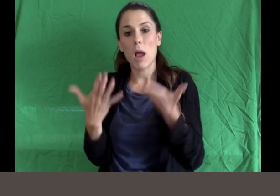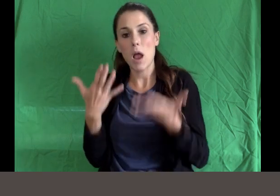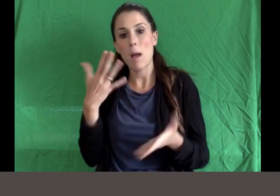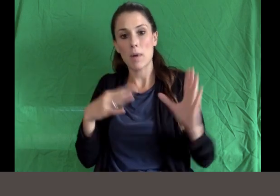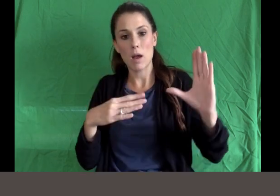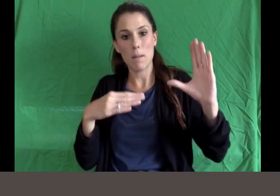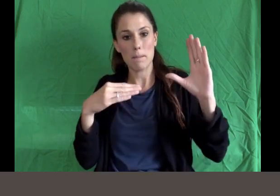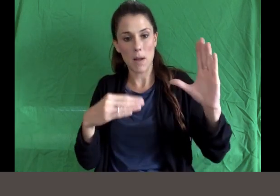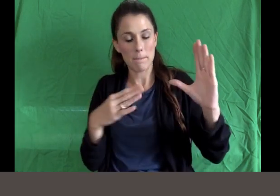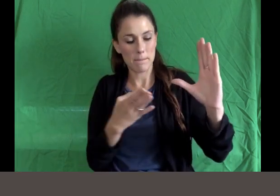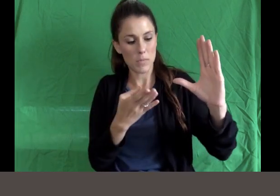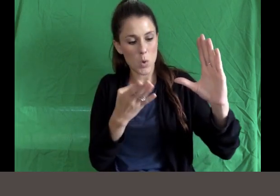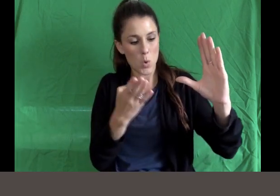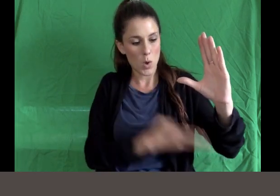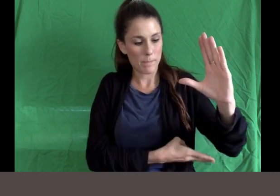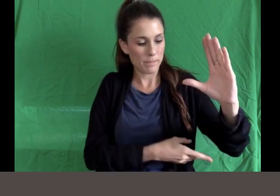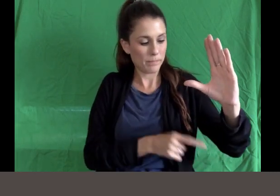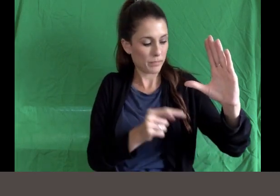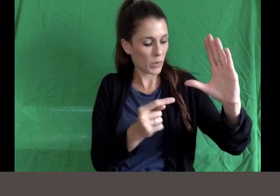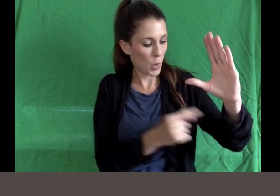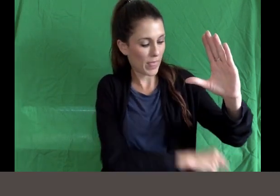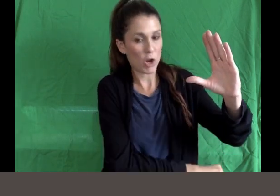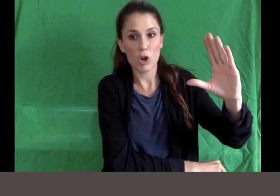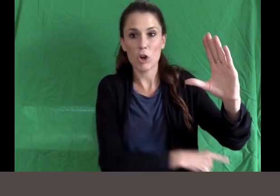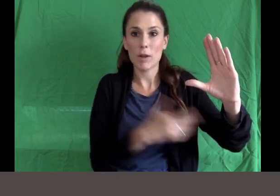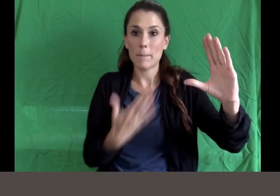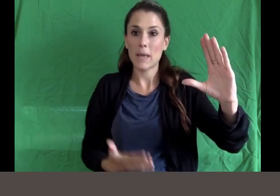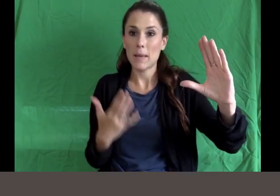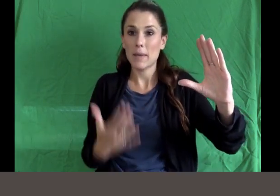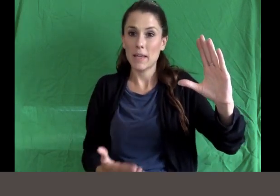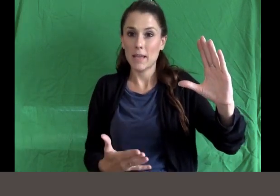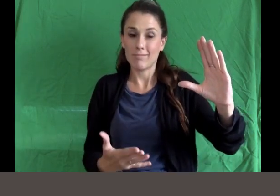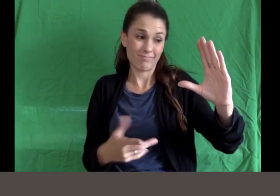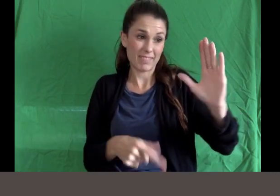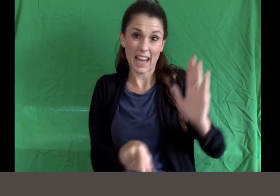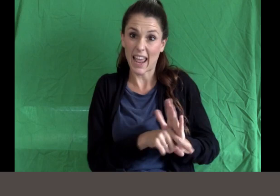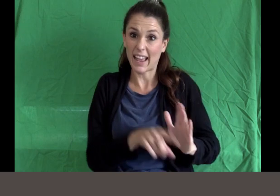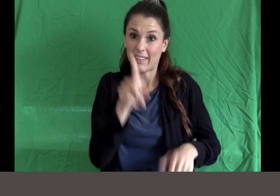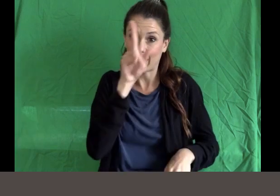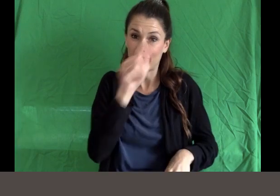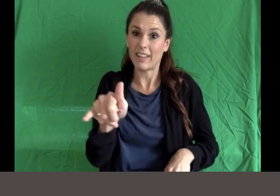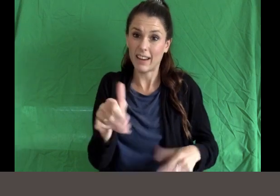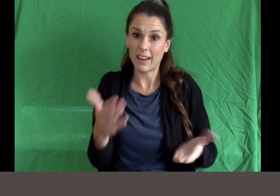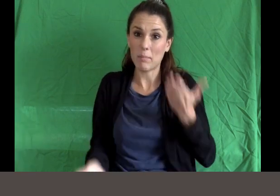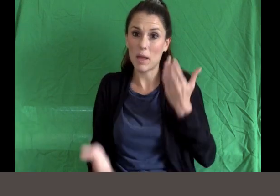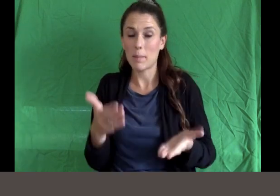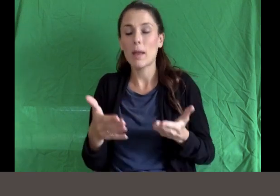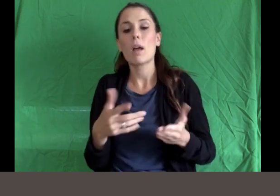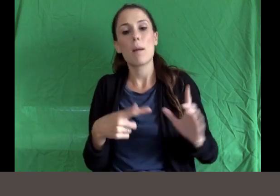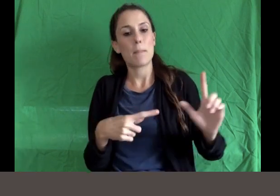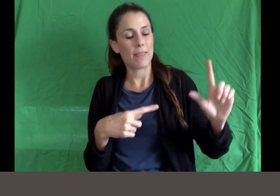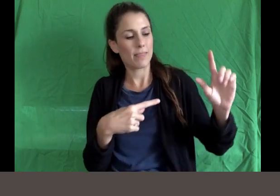to zero might span to negative infinity and that these axes are just here just to label or provide